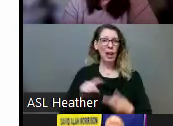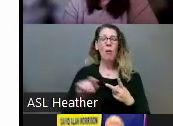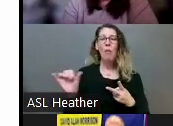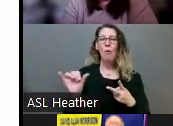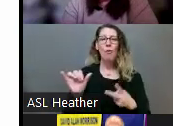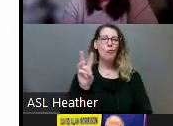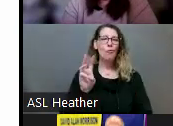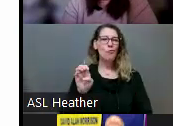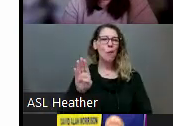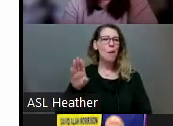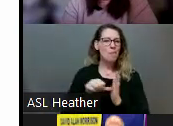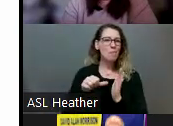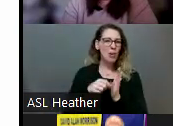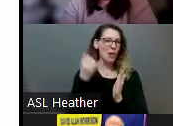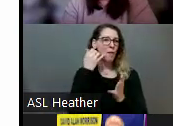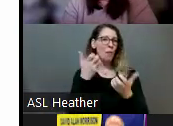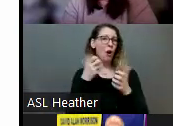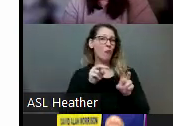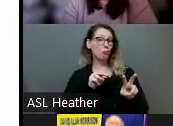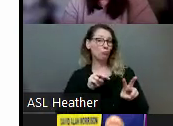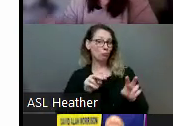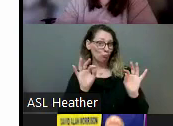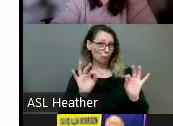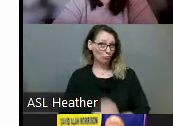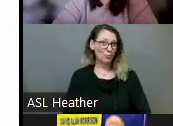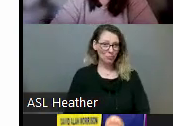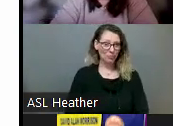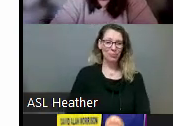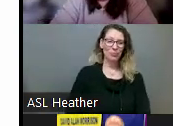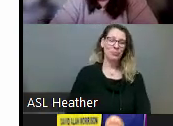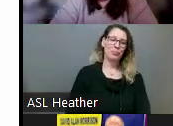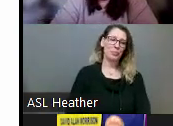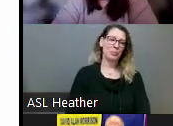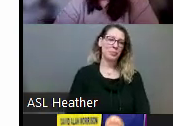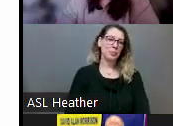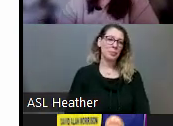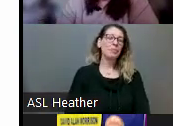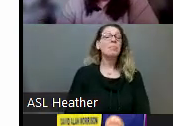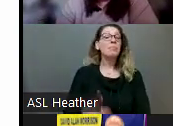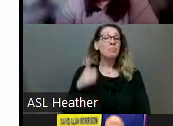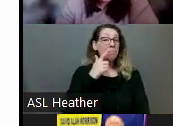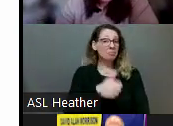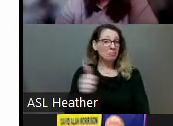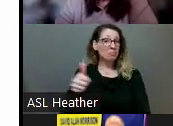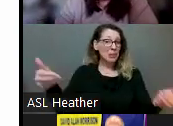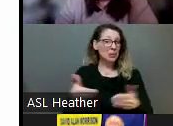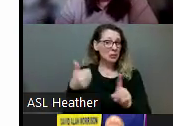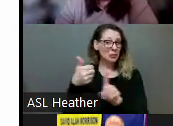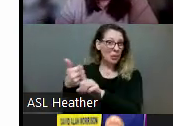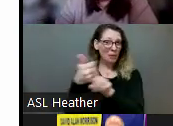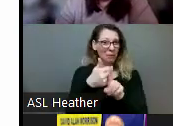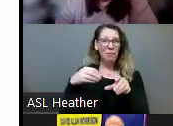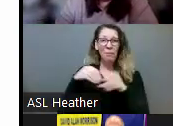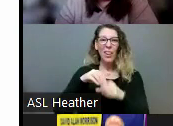want to follow along. Feel free to introduce yourself in the chat - people love to see their